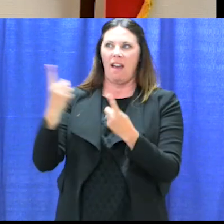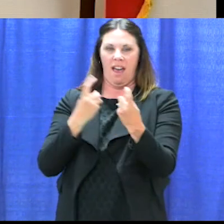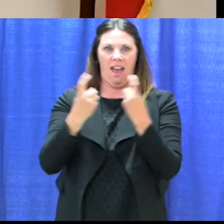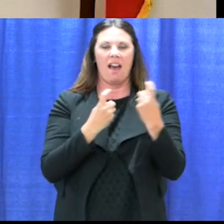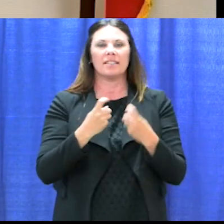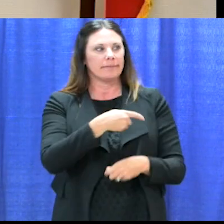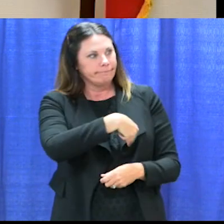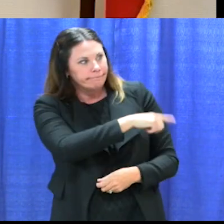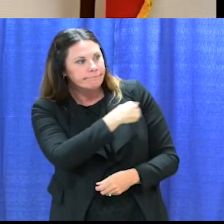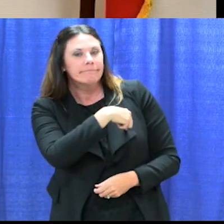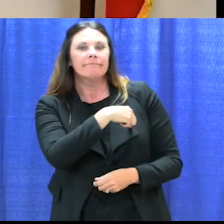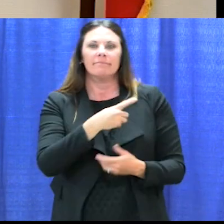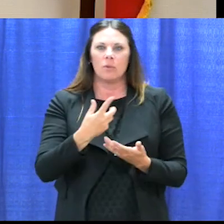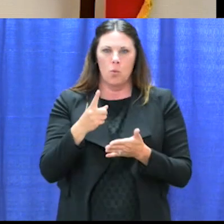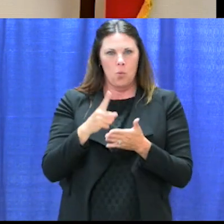commitments that we deem necessary.